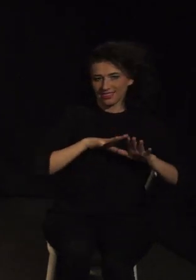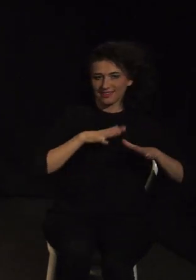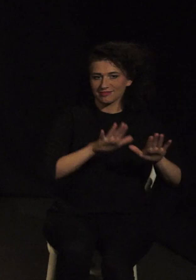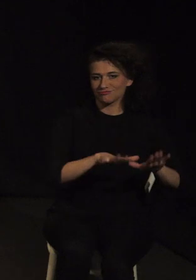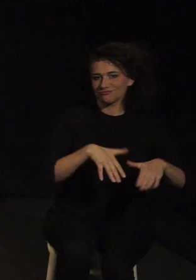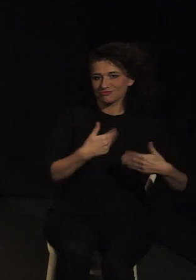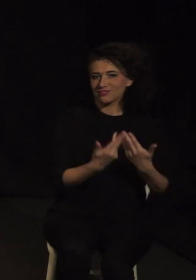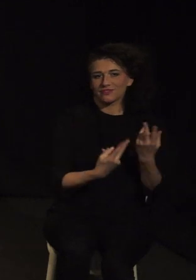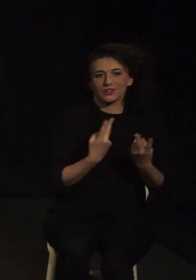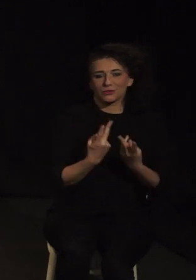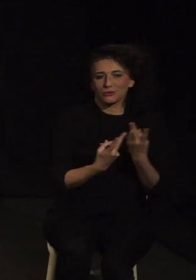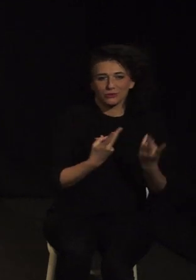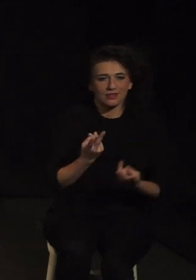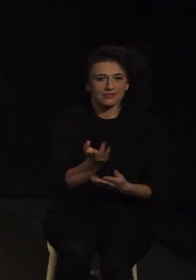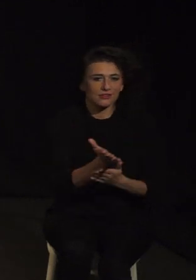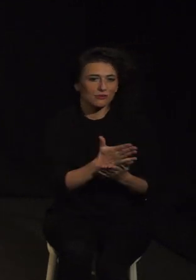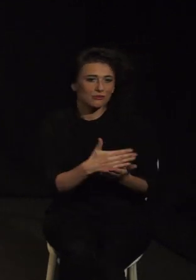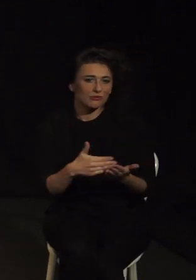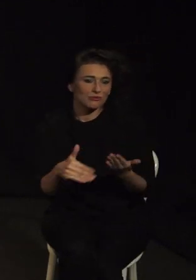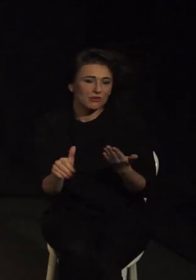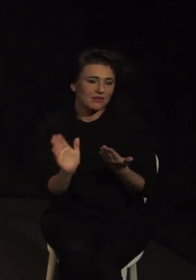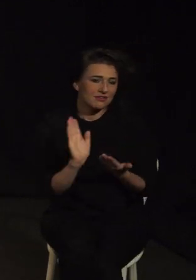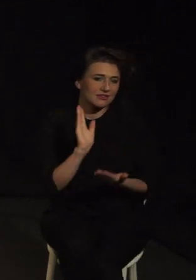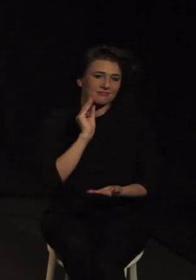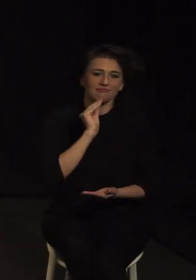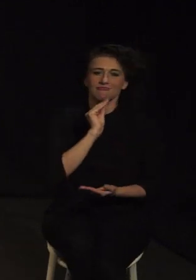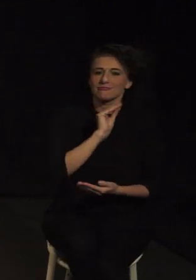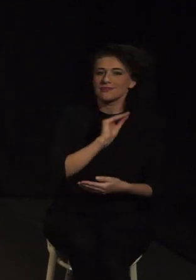choice cuts of finest meat.